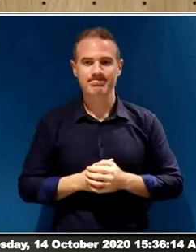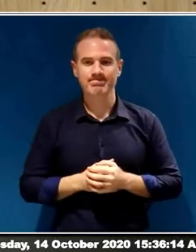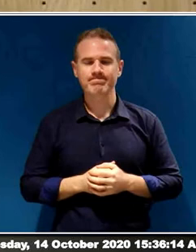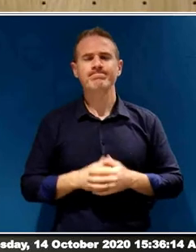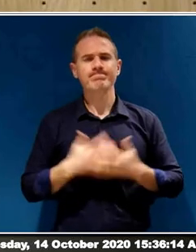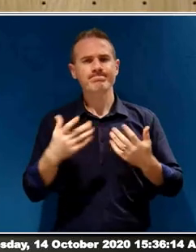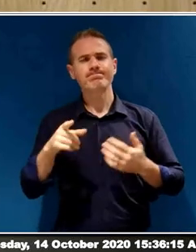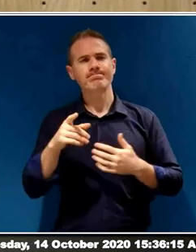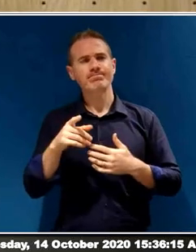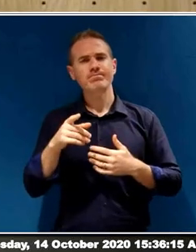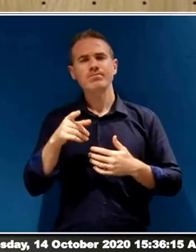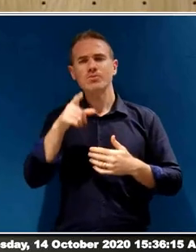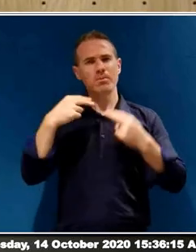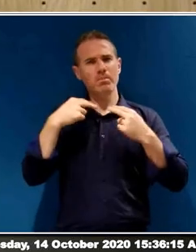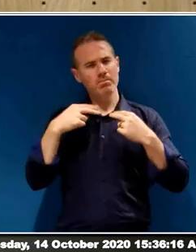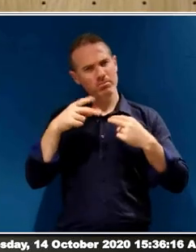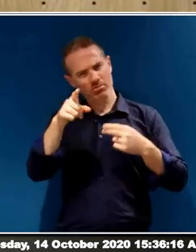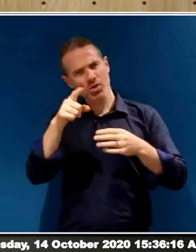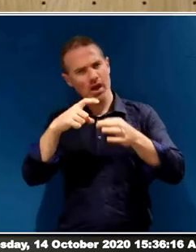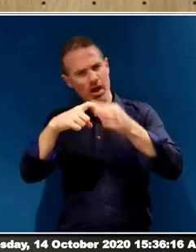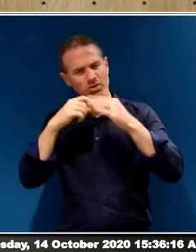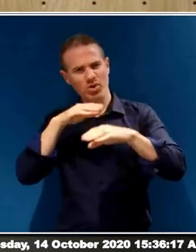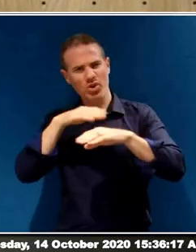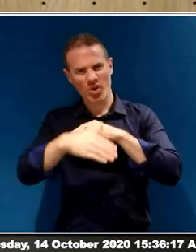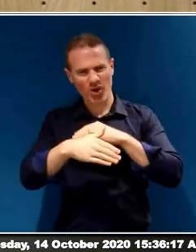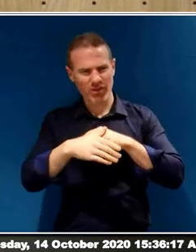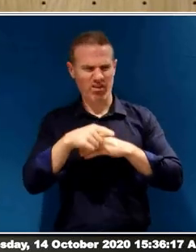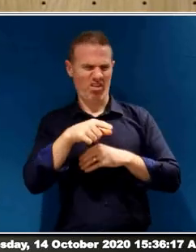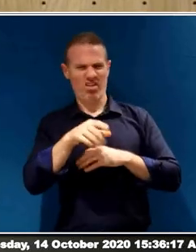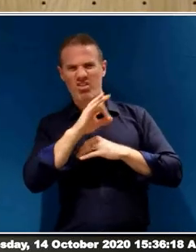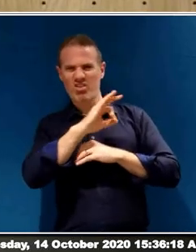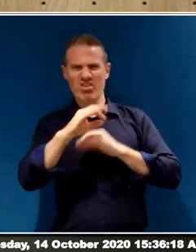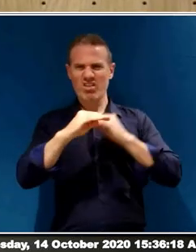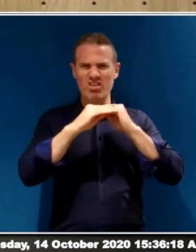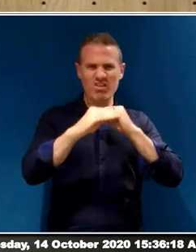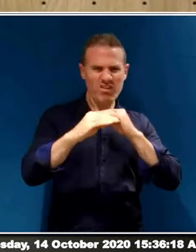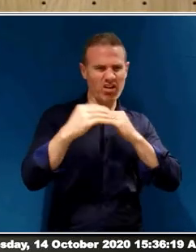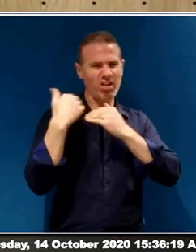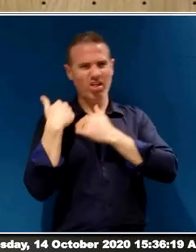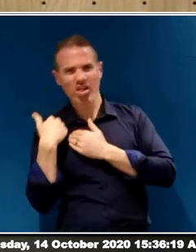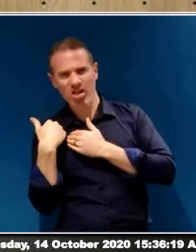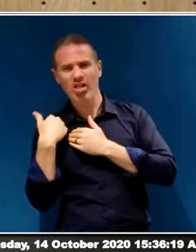Those families told us, from the 745 that we surveyed, 29 per cent of